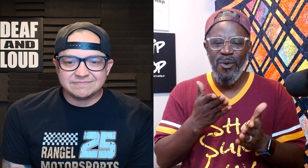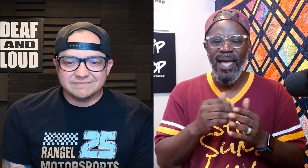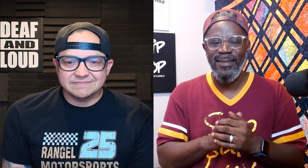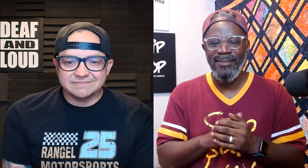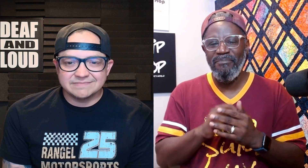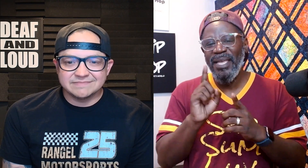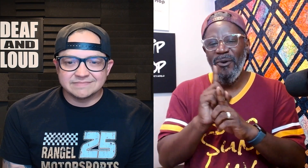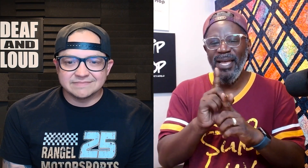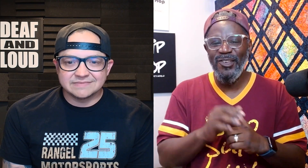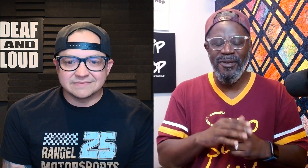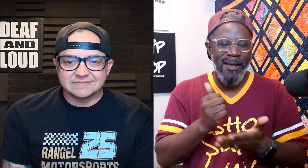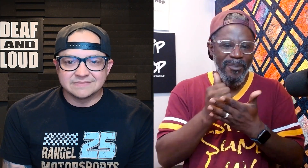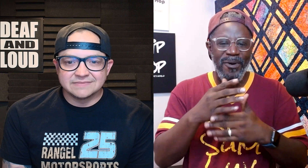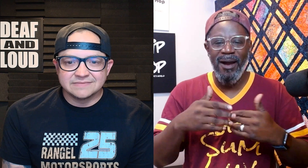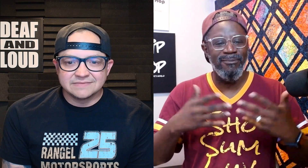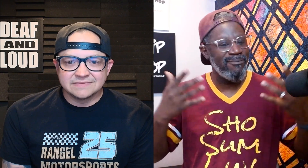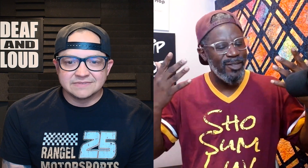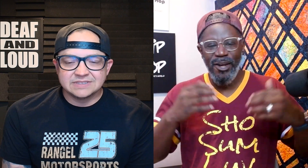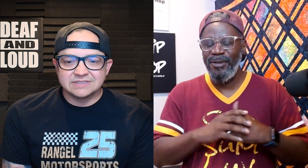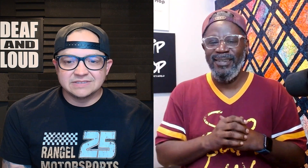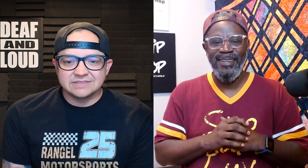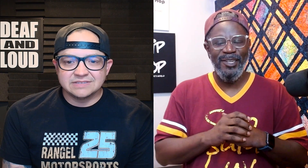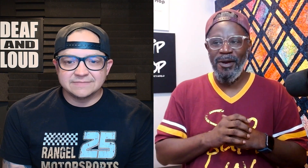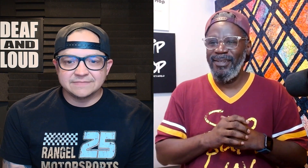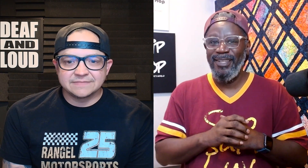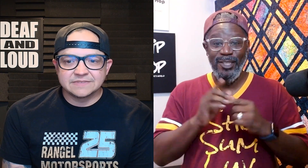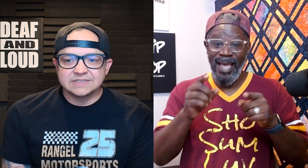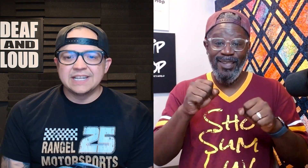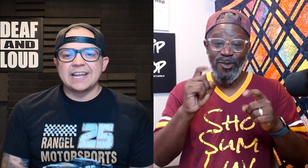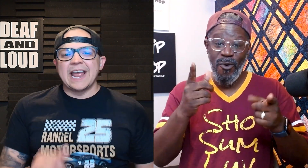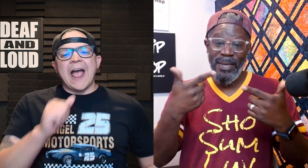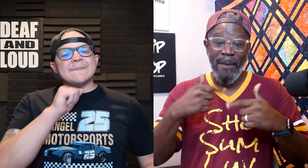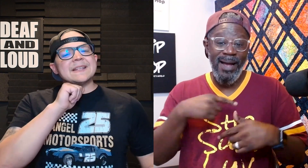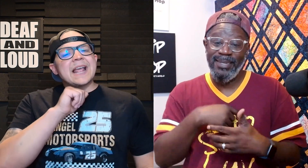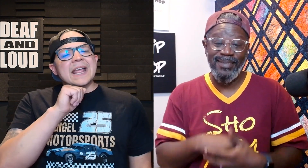the way, be your mentor, help you out, you know? So, yes, you will become us.